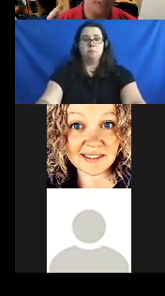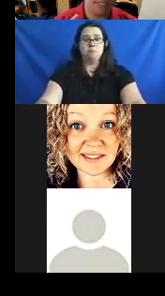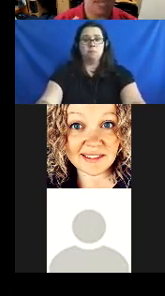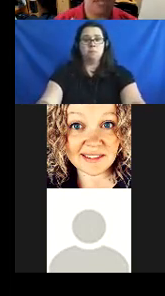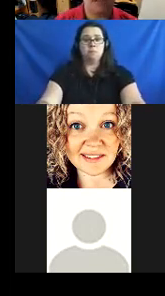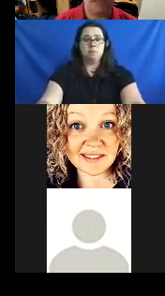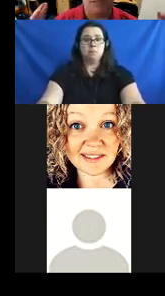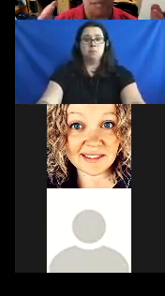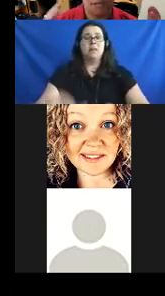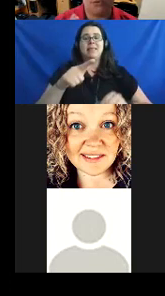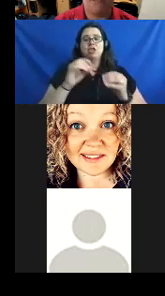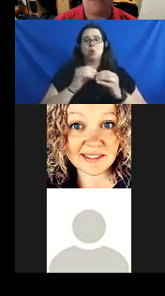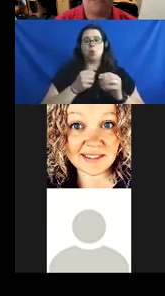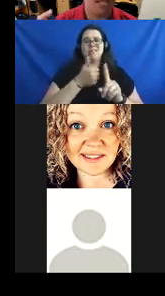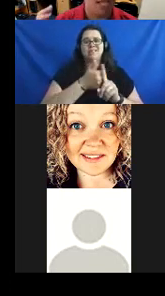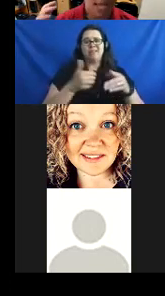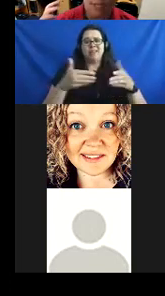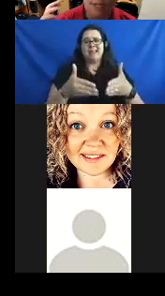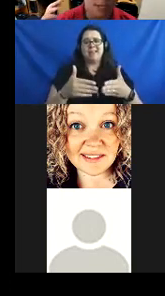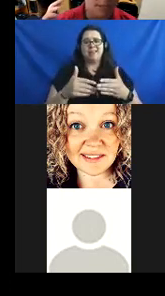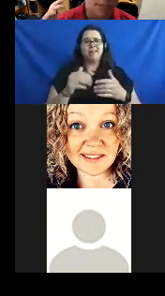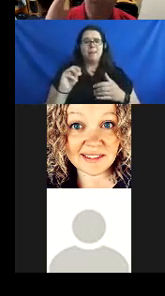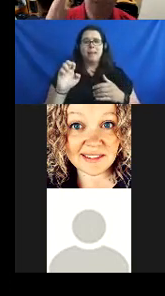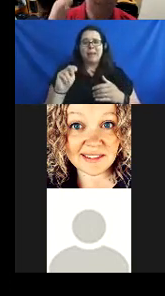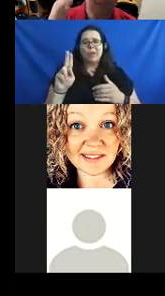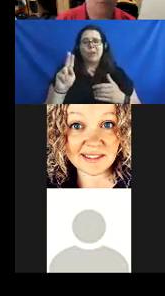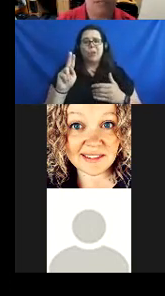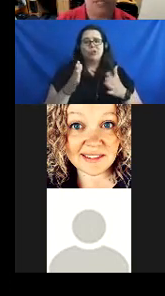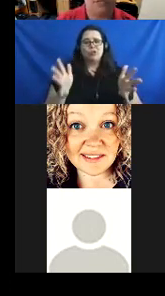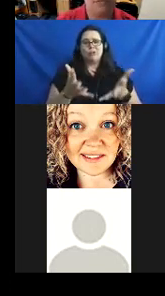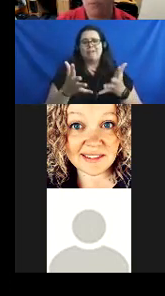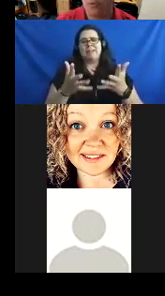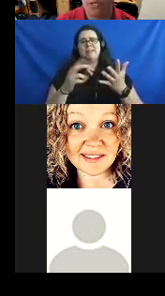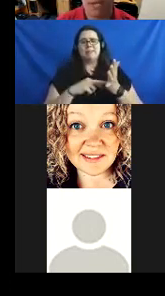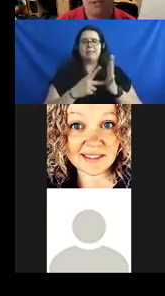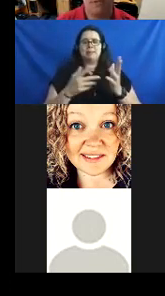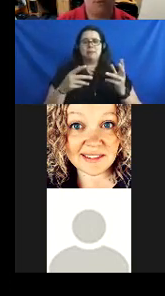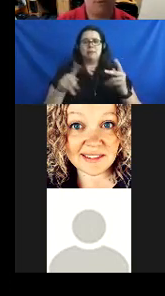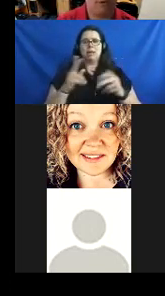AND JUST LET SOMEONE USE KEYBOARD COMMANDS OR MOST OF